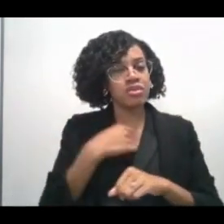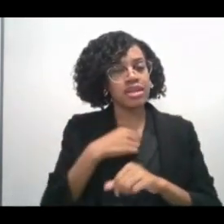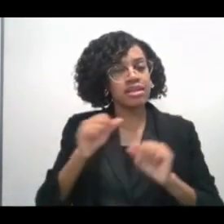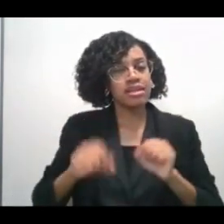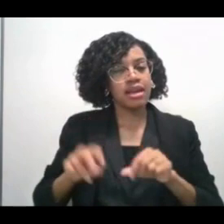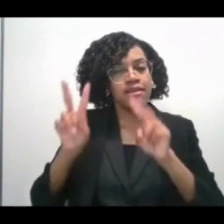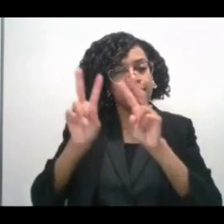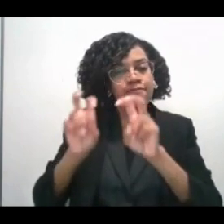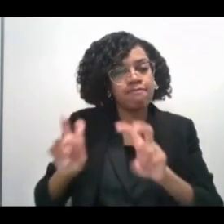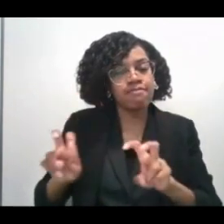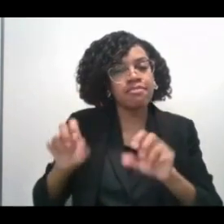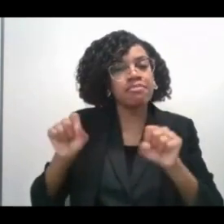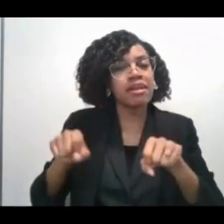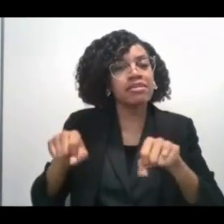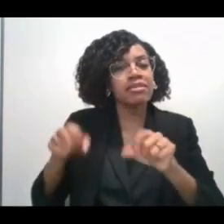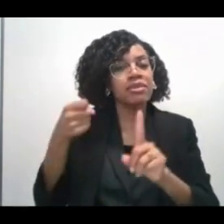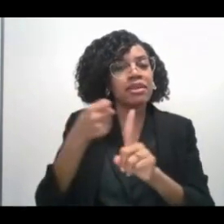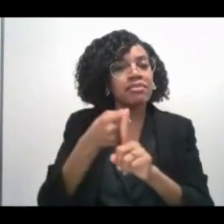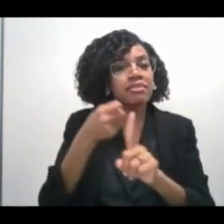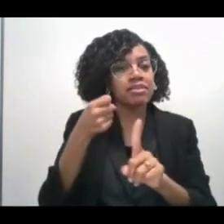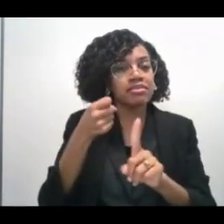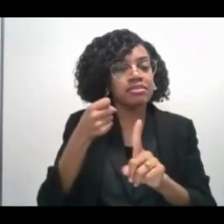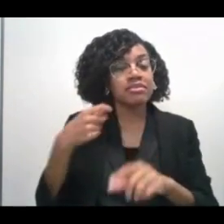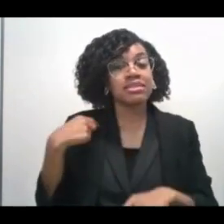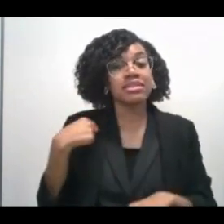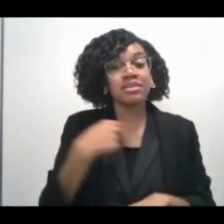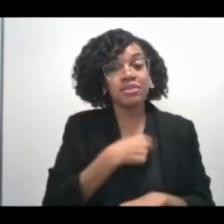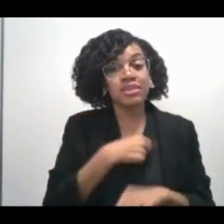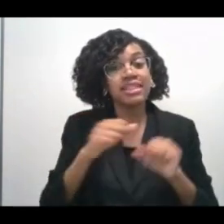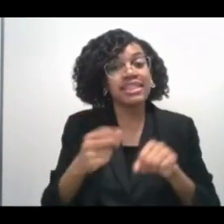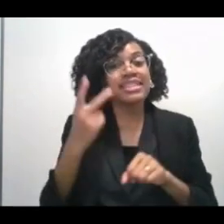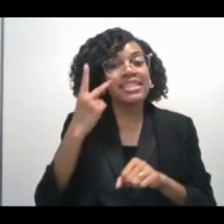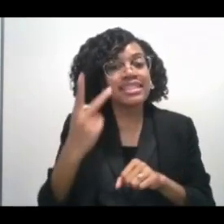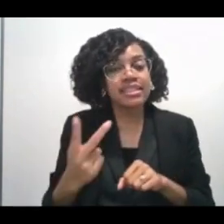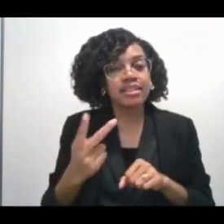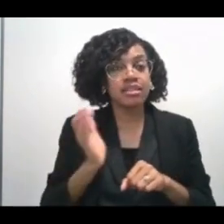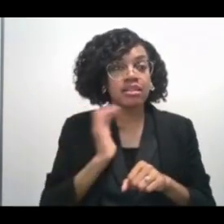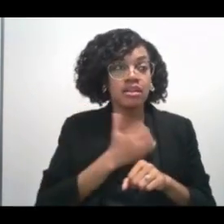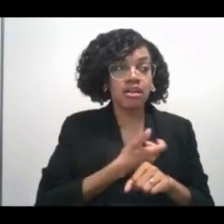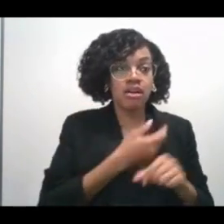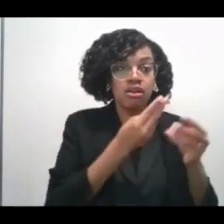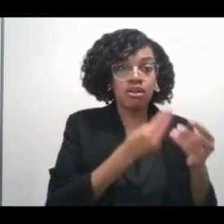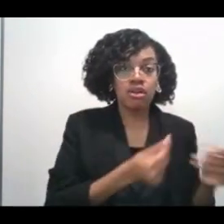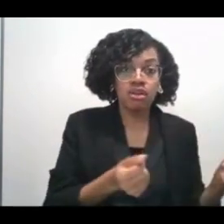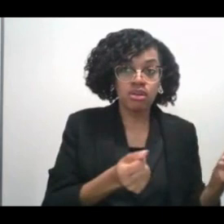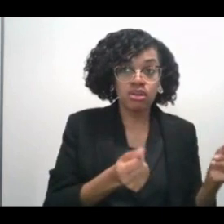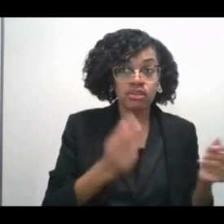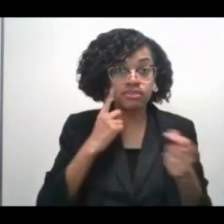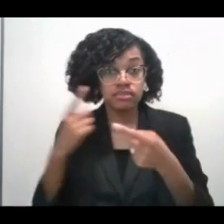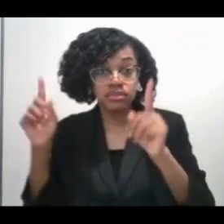So So, as the field of climate resilience evolves into the